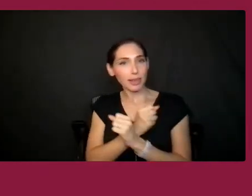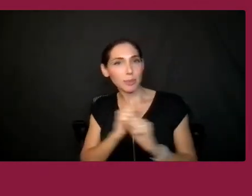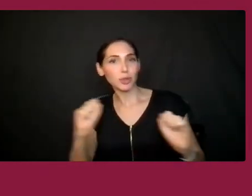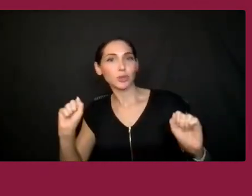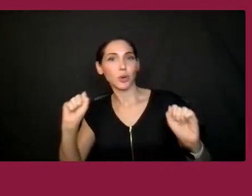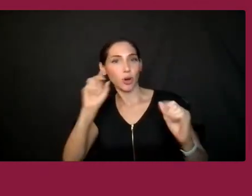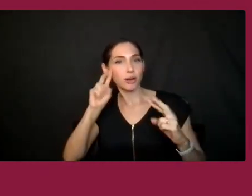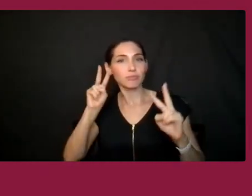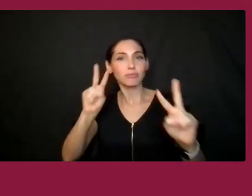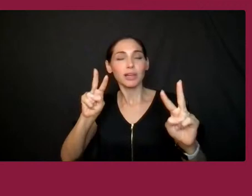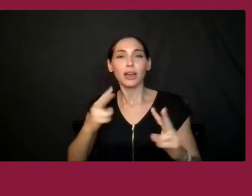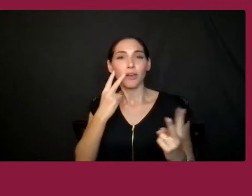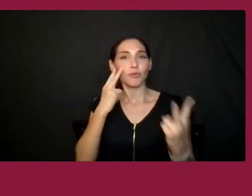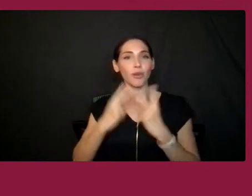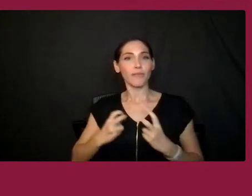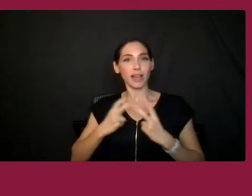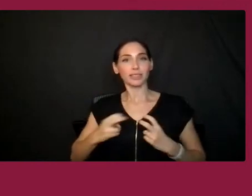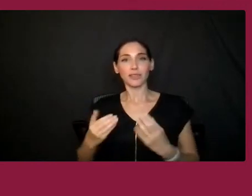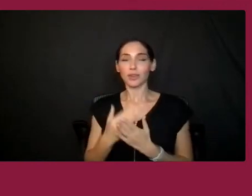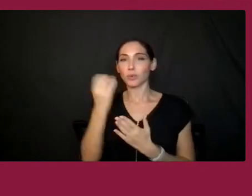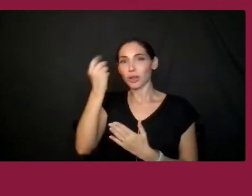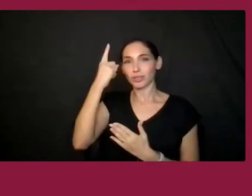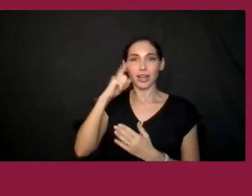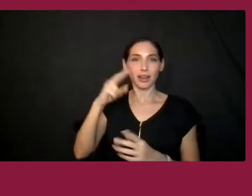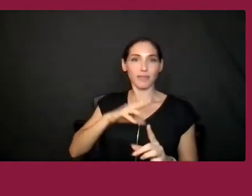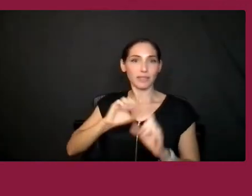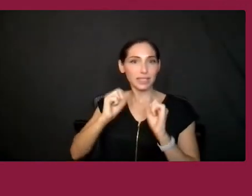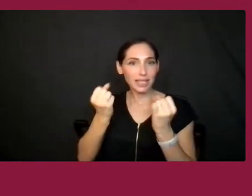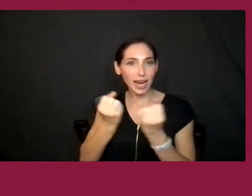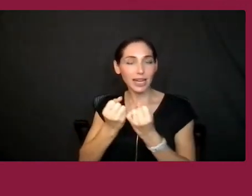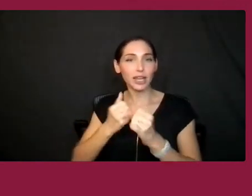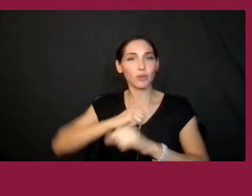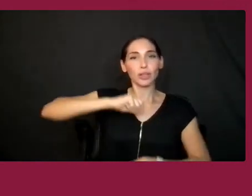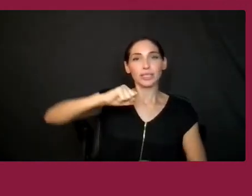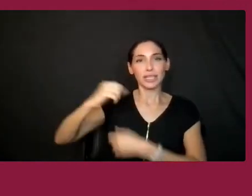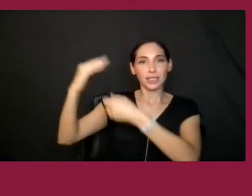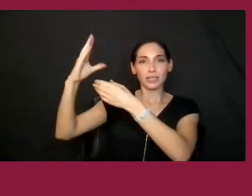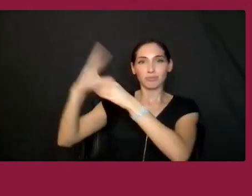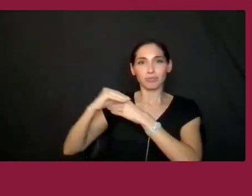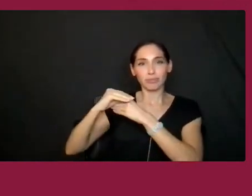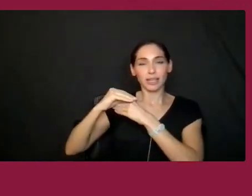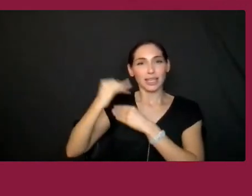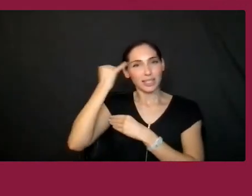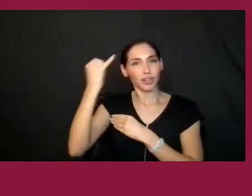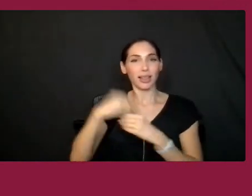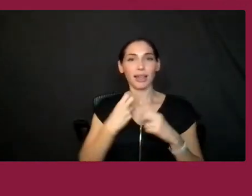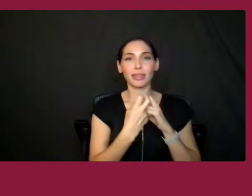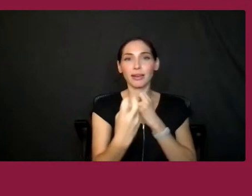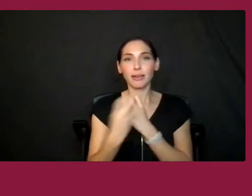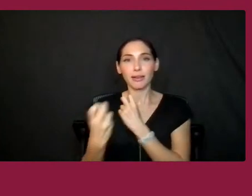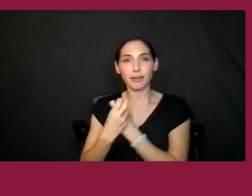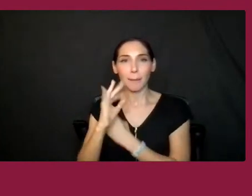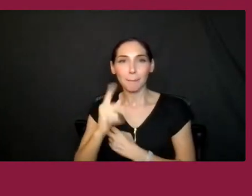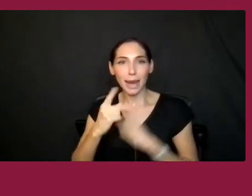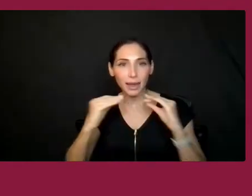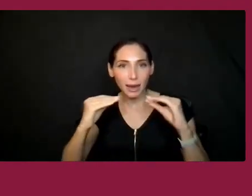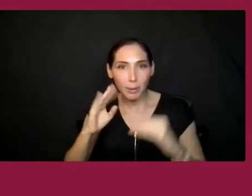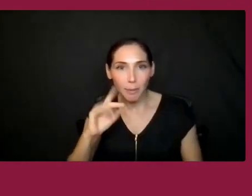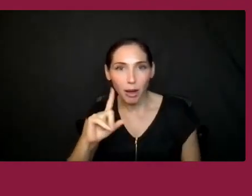and nuanced examination of society, it resists dehumanized forms of instruction like the banking model, or punitive, uh, forms of instruction, which I hate.